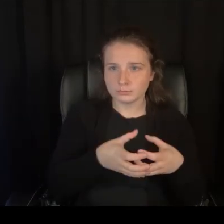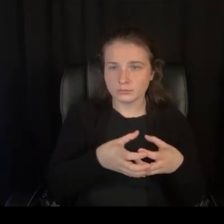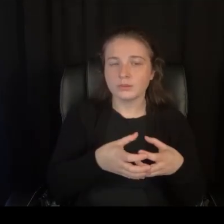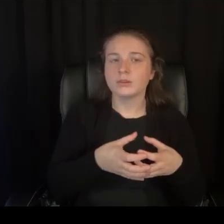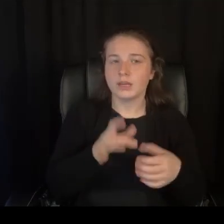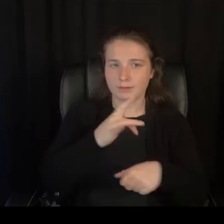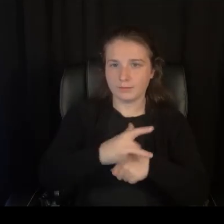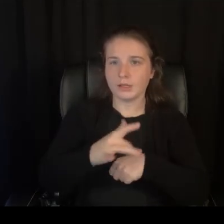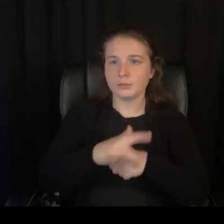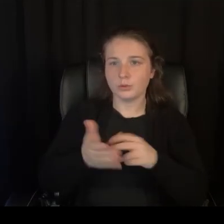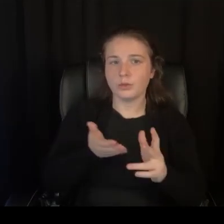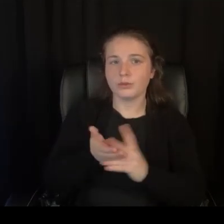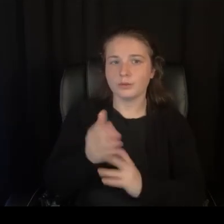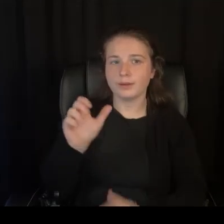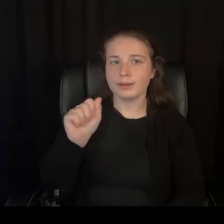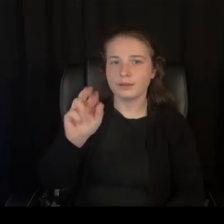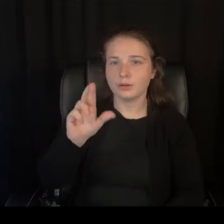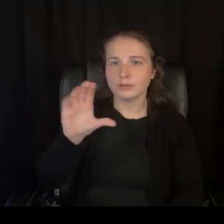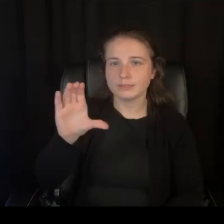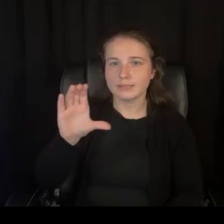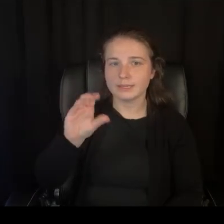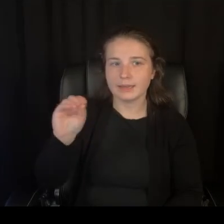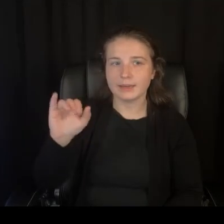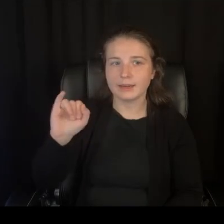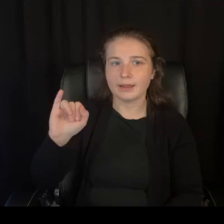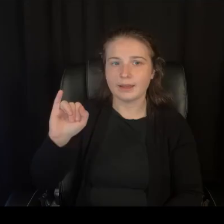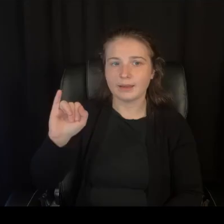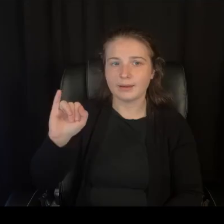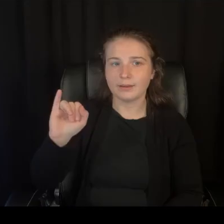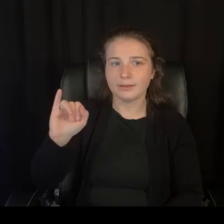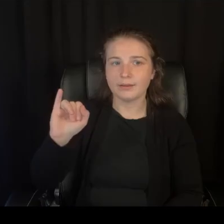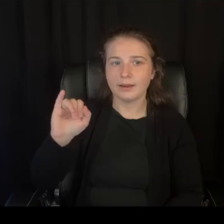is available on the ARC and IEP page of the KDE website.